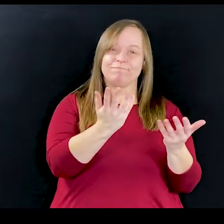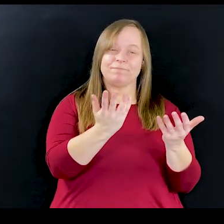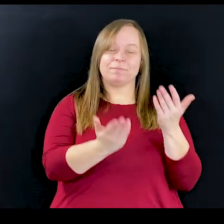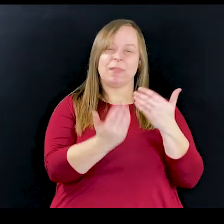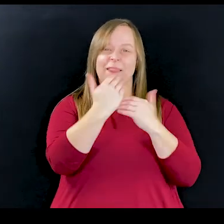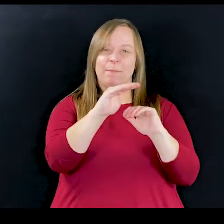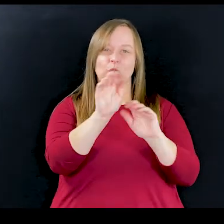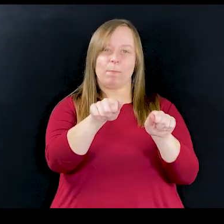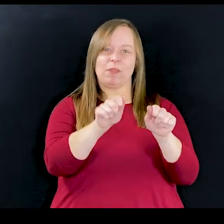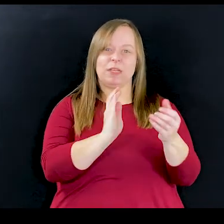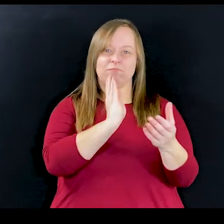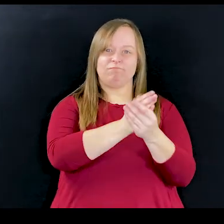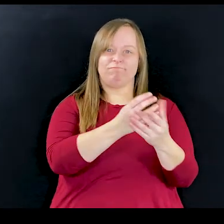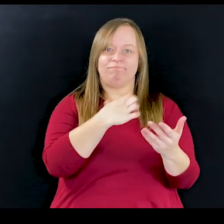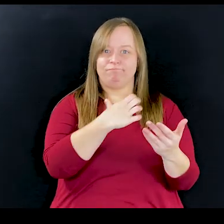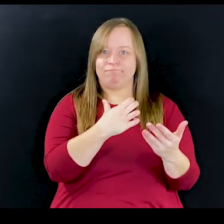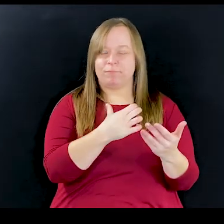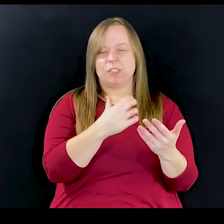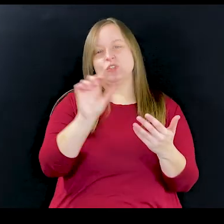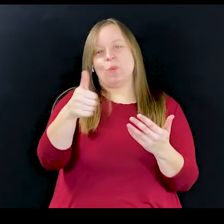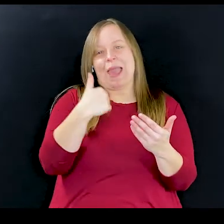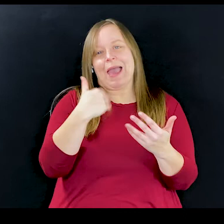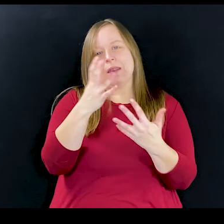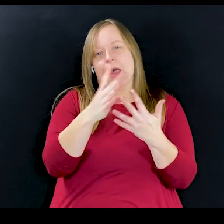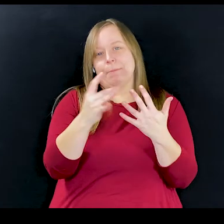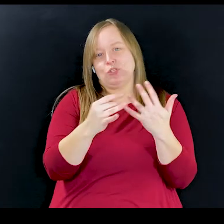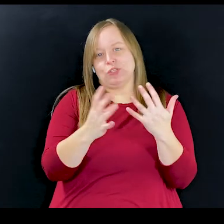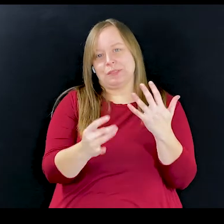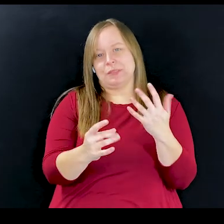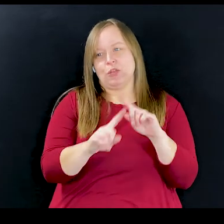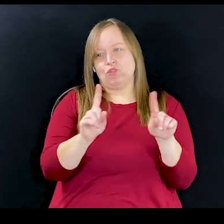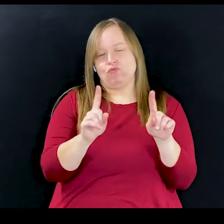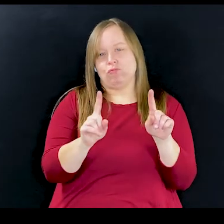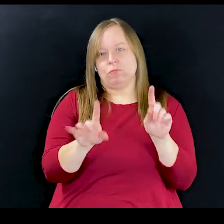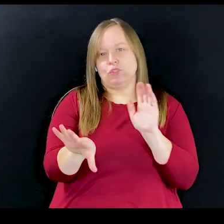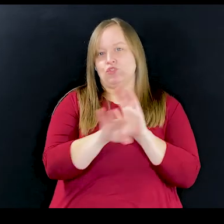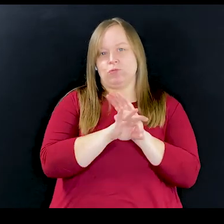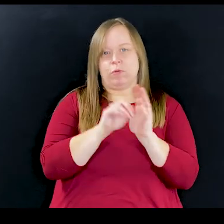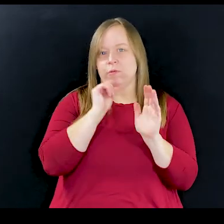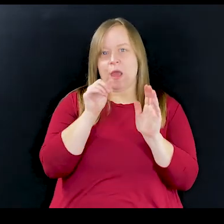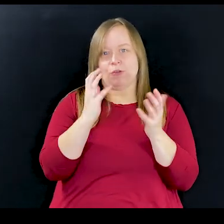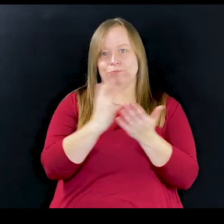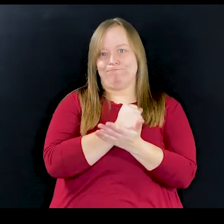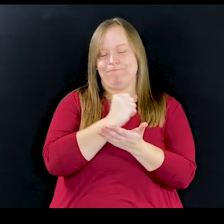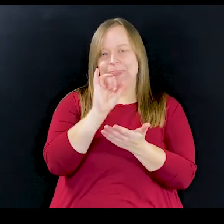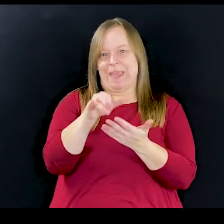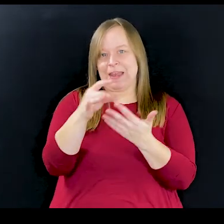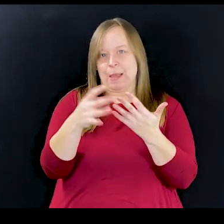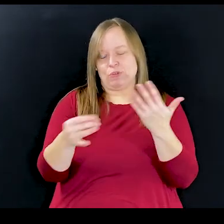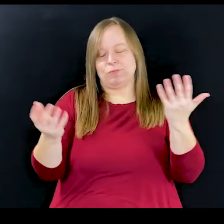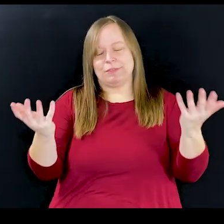that may limit your ability to get the claim because there was an alternative station that was, perhaps, closer